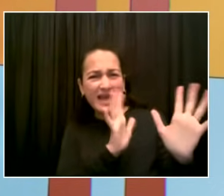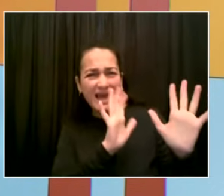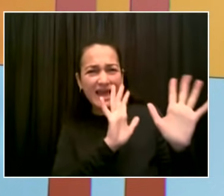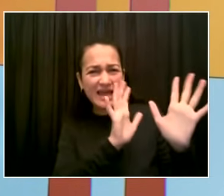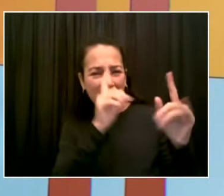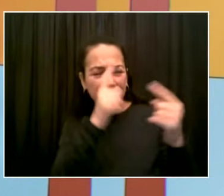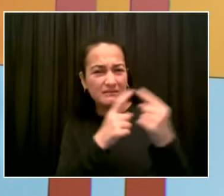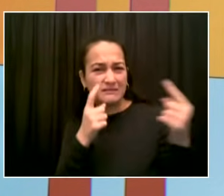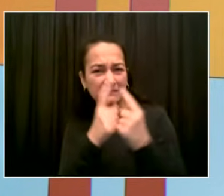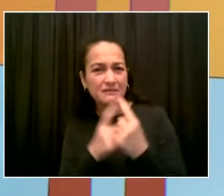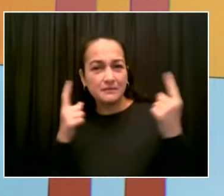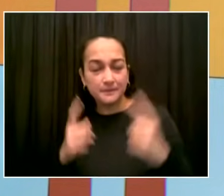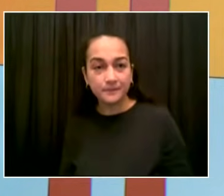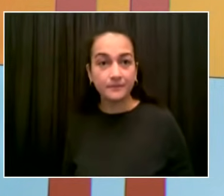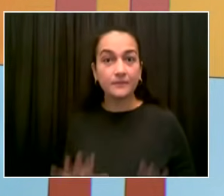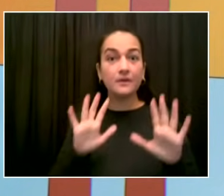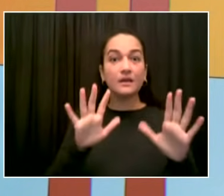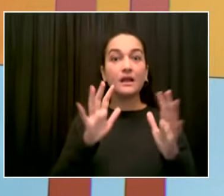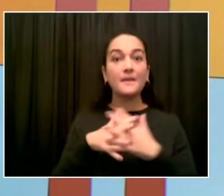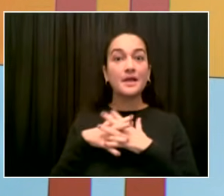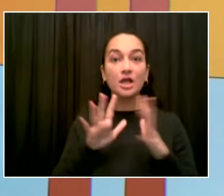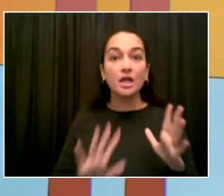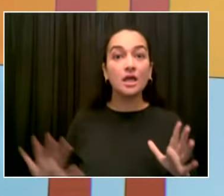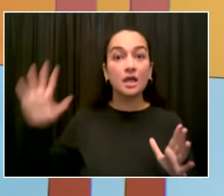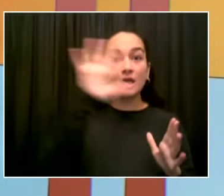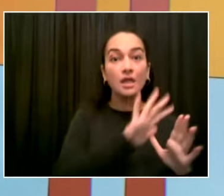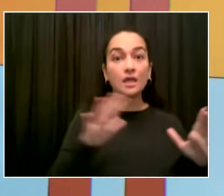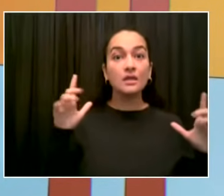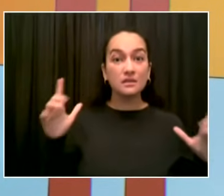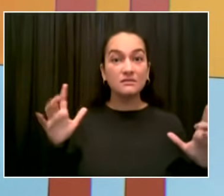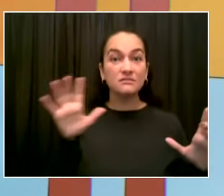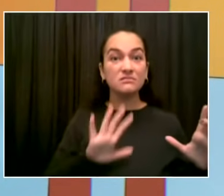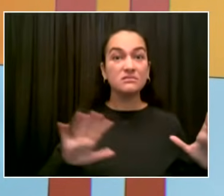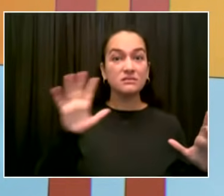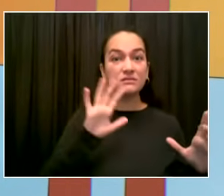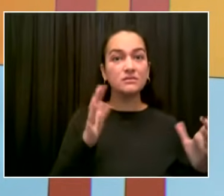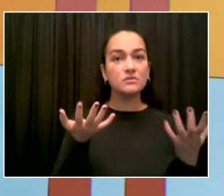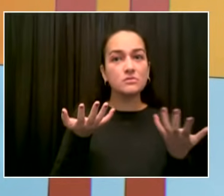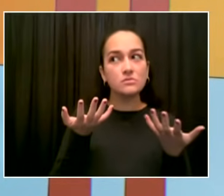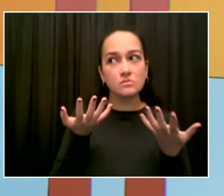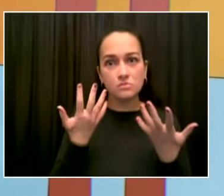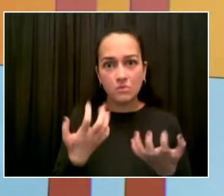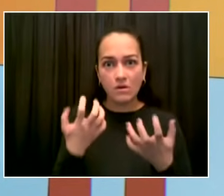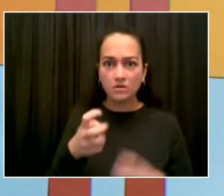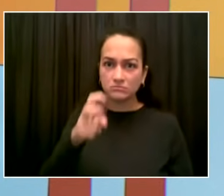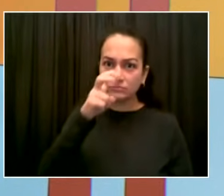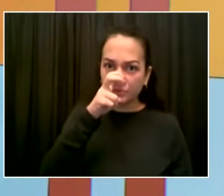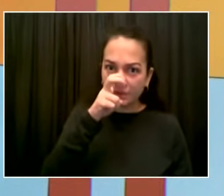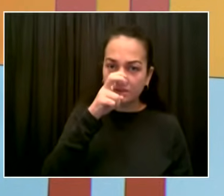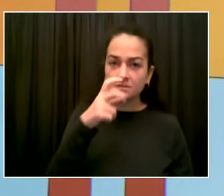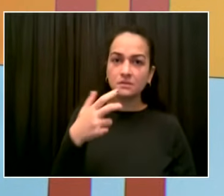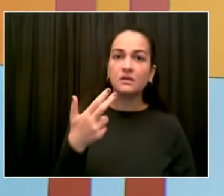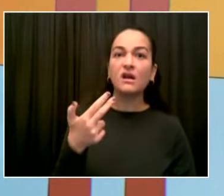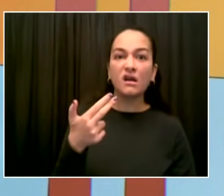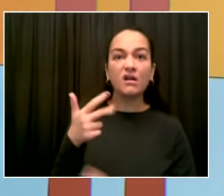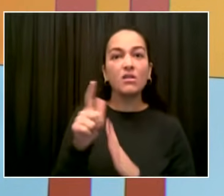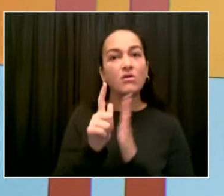MAINSTRAME. AMERICANS OVERWHELMINGLY WANT SMART GUN SAFETY LEGISLATION. IT HAS BEEN PRVOEN A THOUSAND TIMES. SO THE IDEA OF■ç